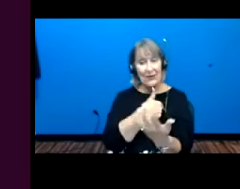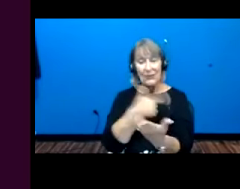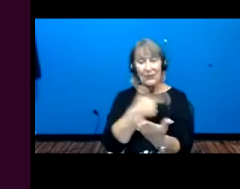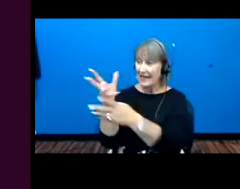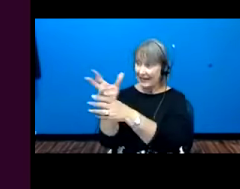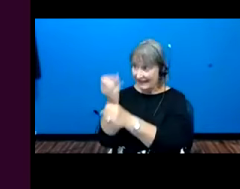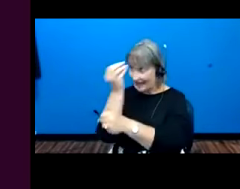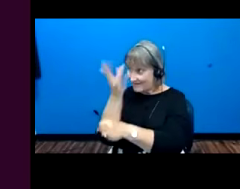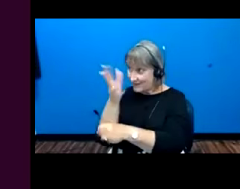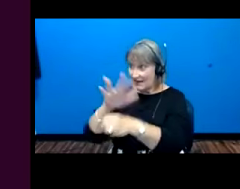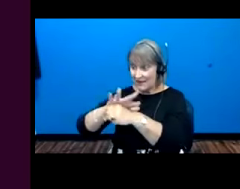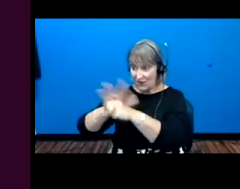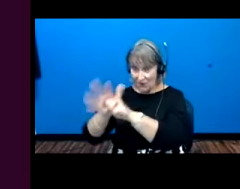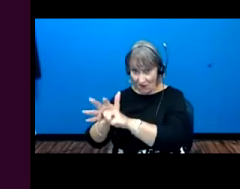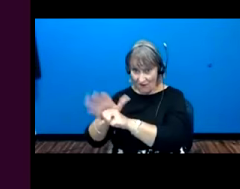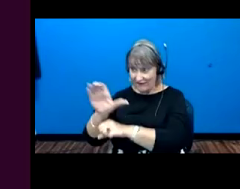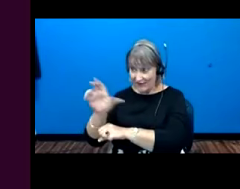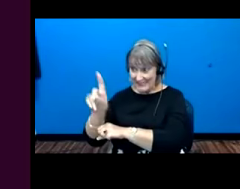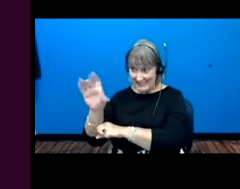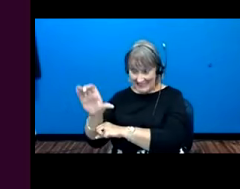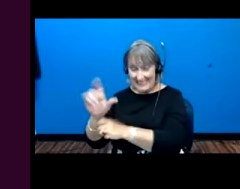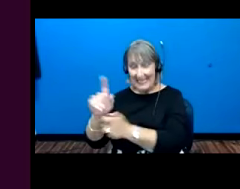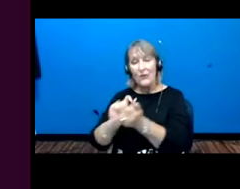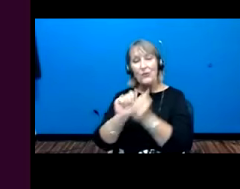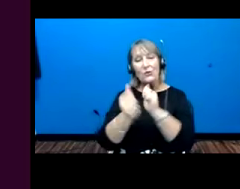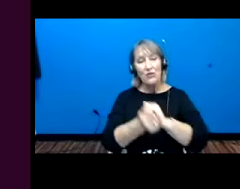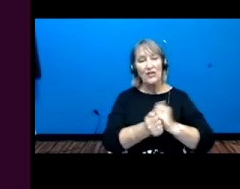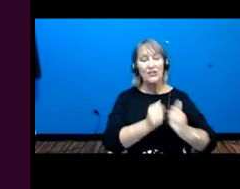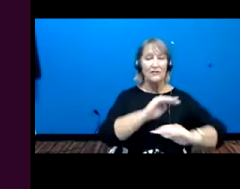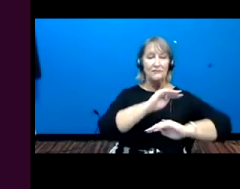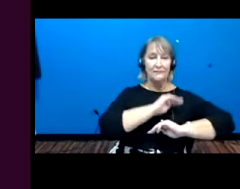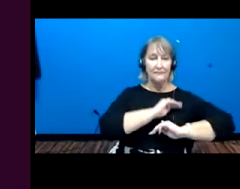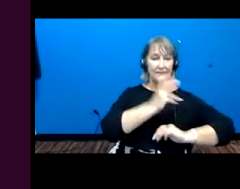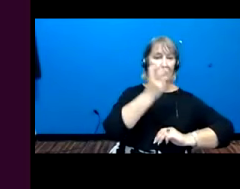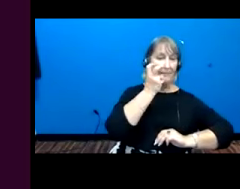making it accessible right here at the very top of the website.